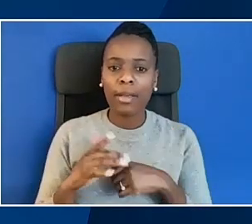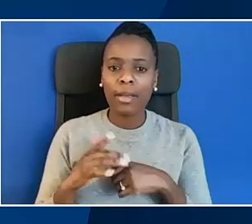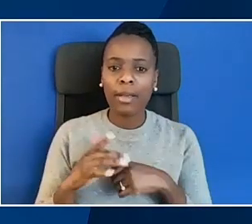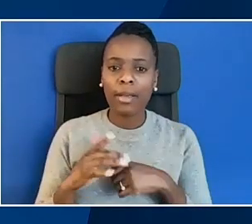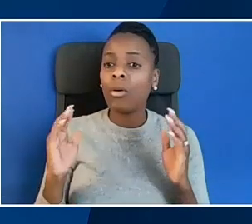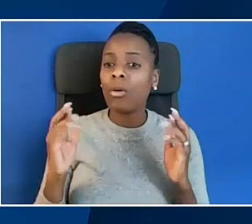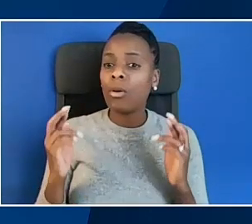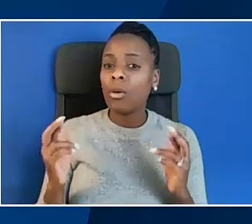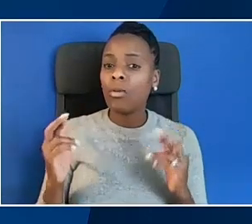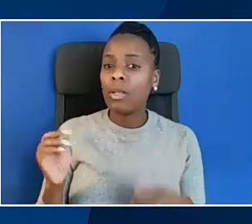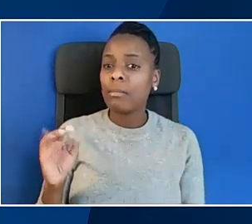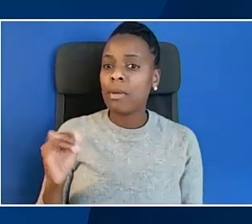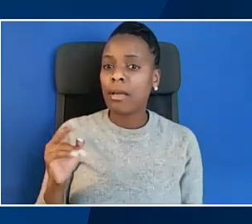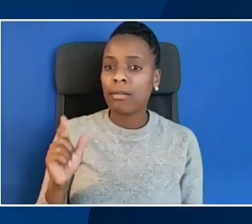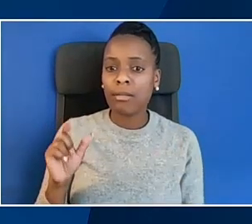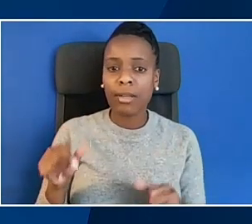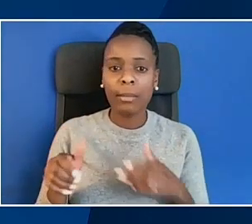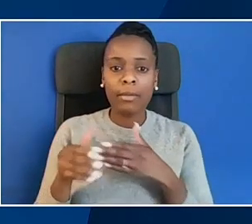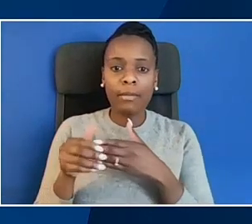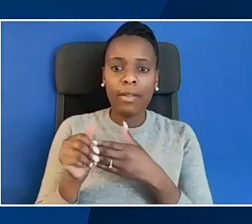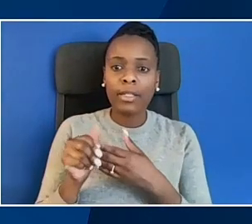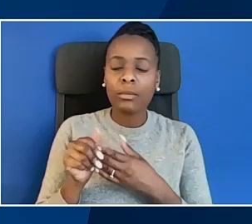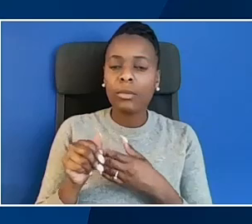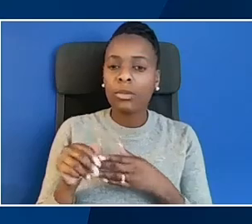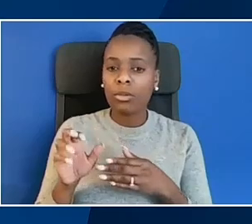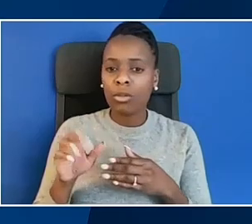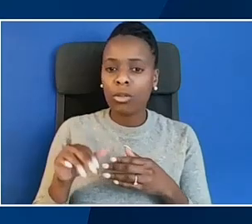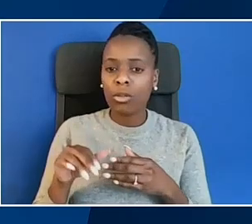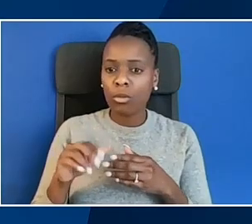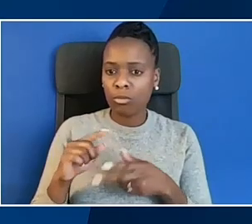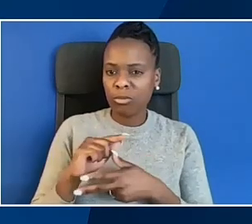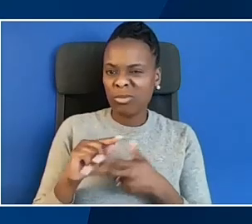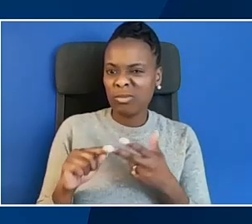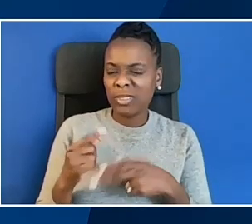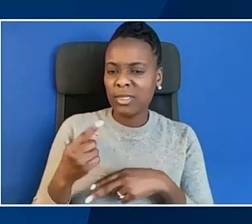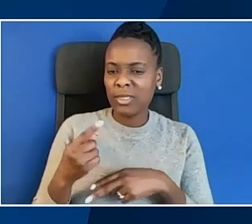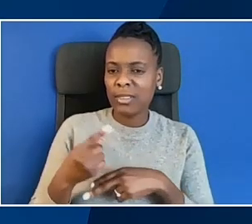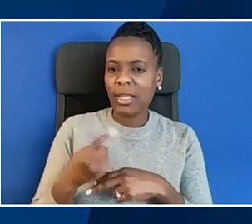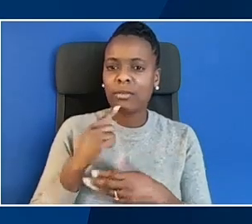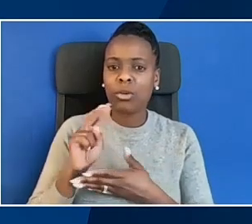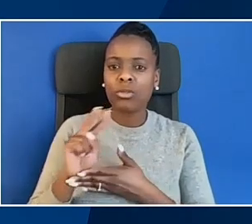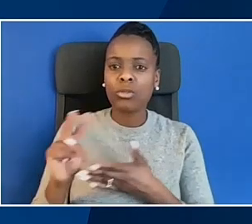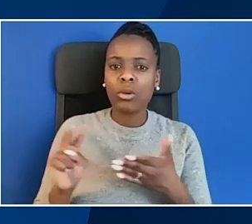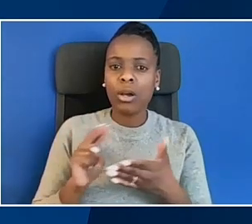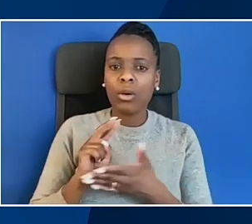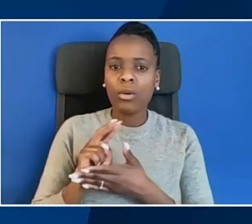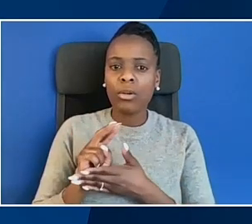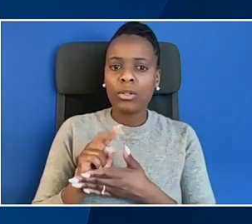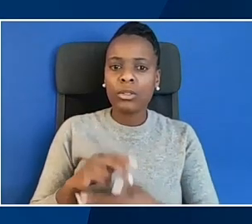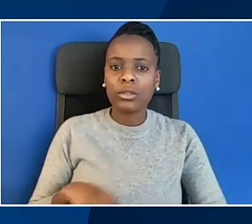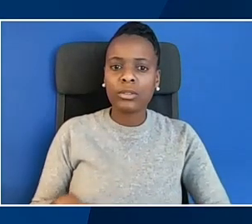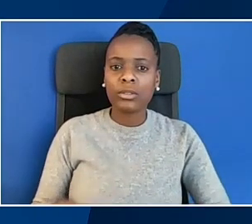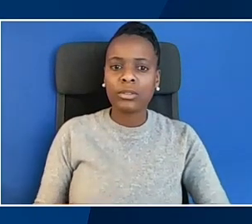between those dates for a two-hour space between. It's 10:00 p.m., 10:10 a.m.